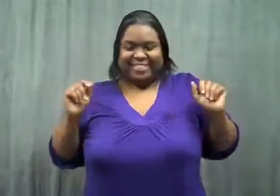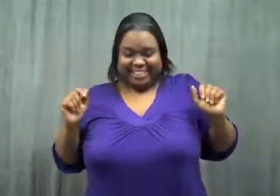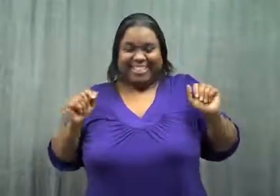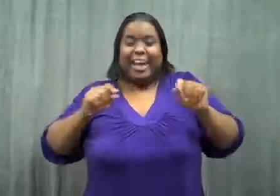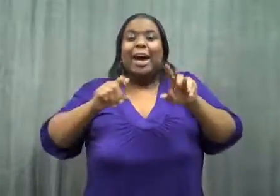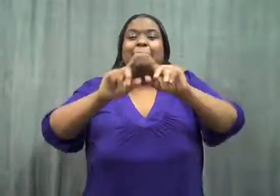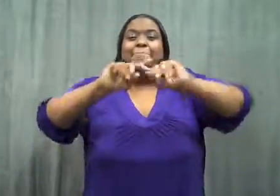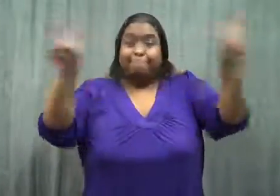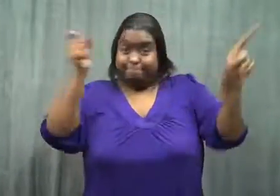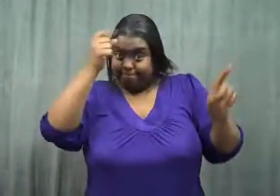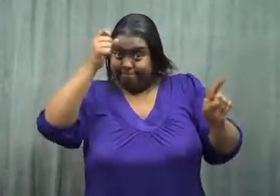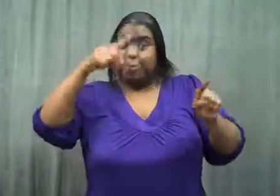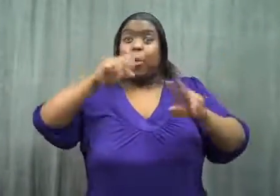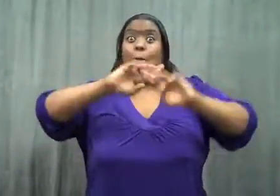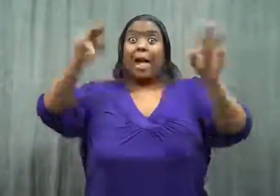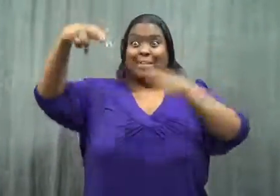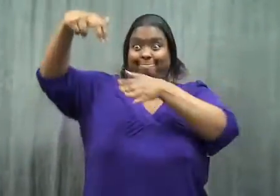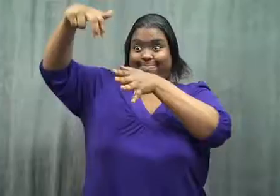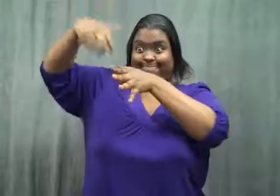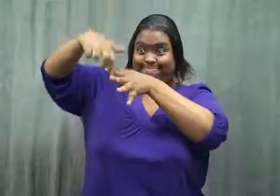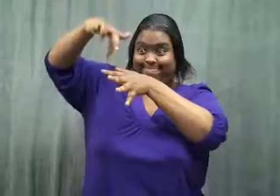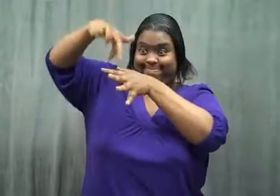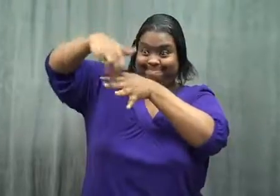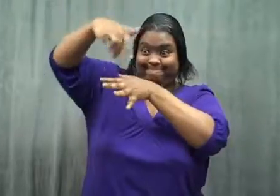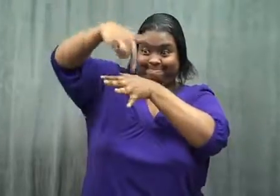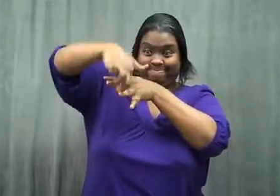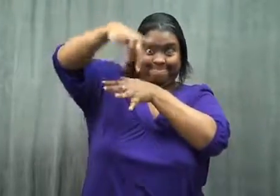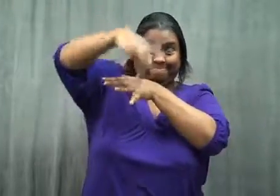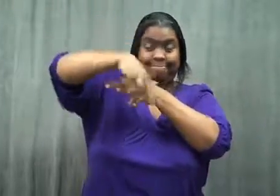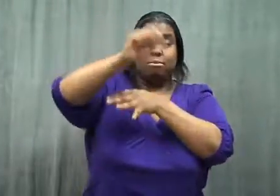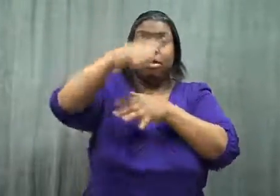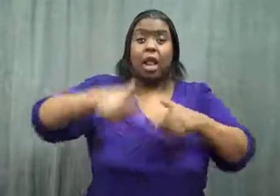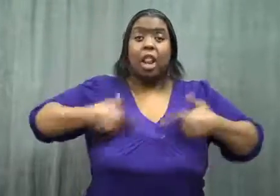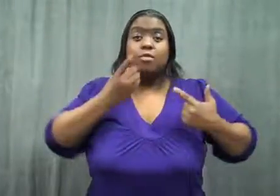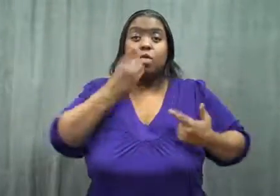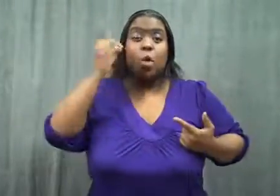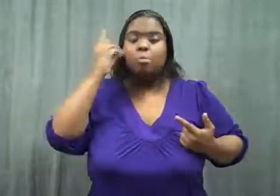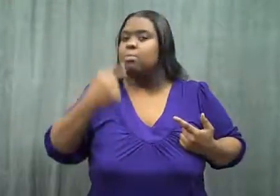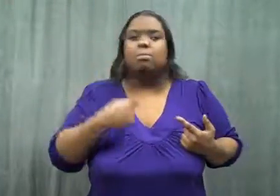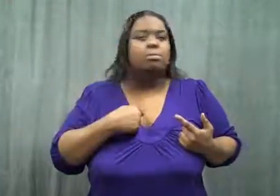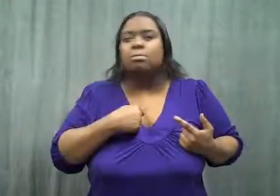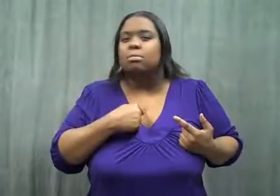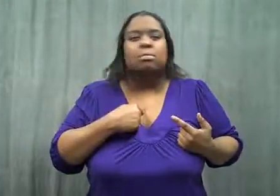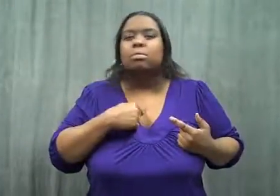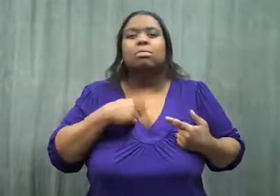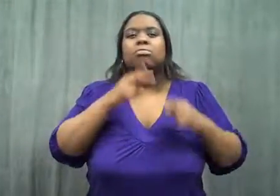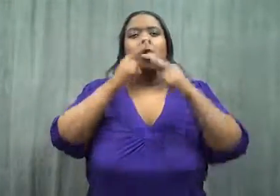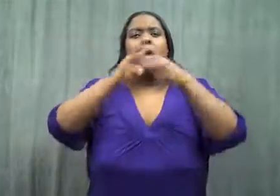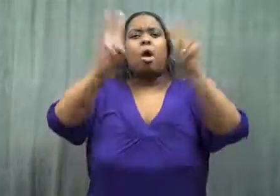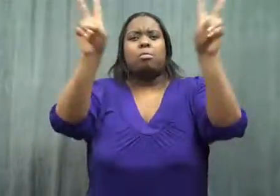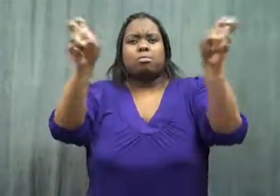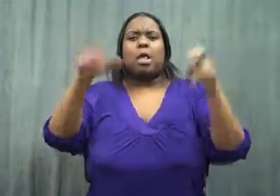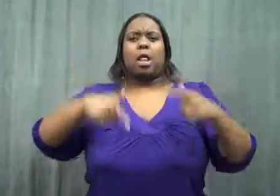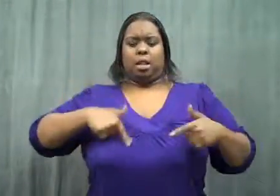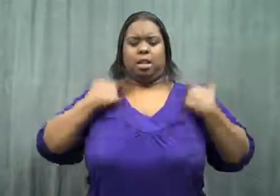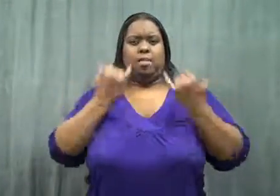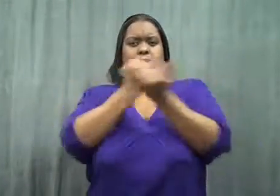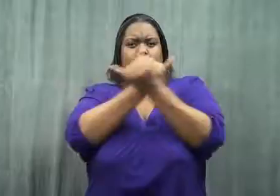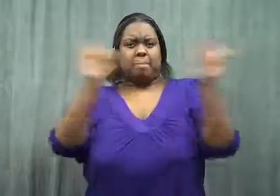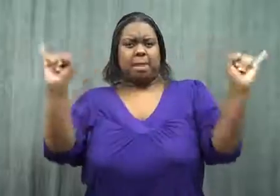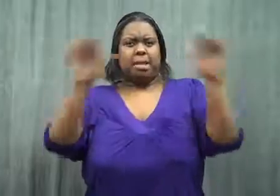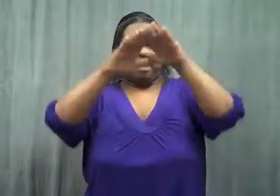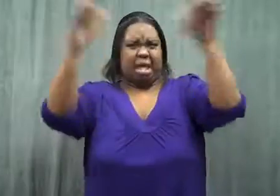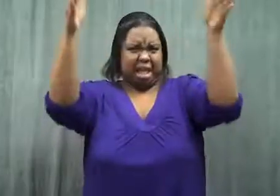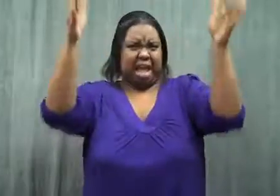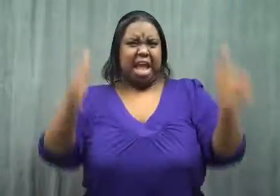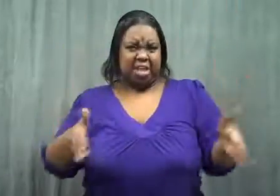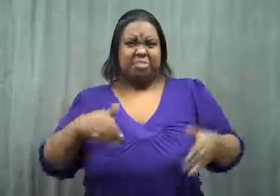I had to go down the steps. I didn't live in the dorm, it was an independent living house.